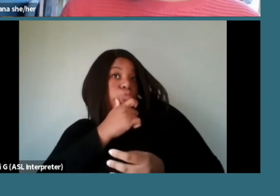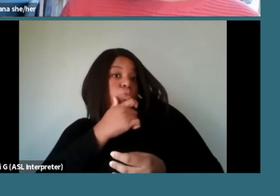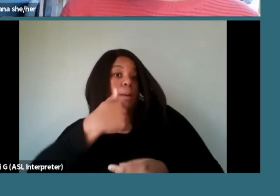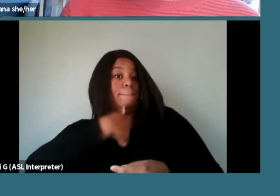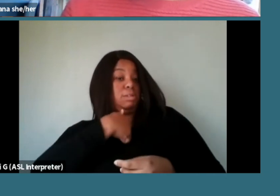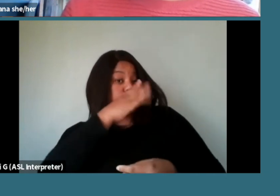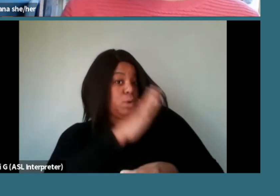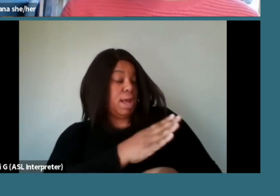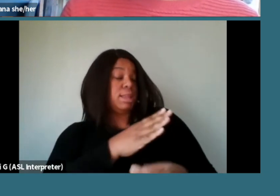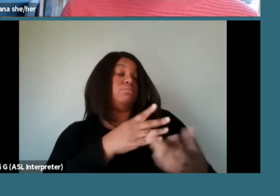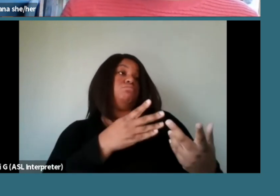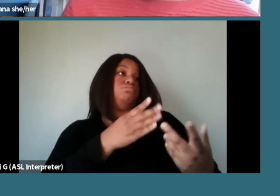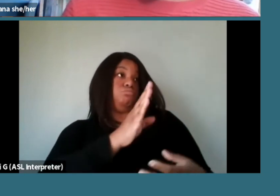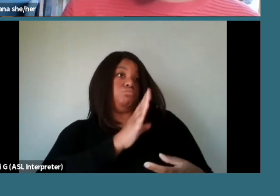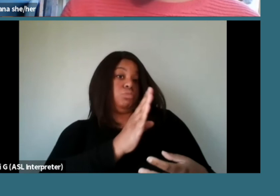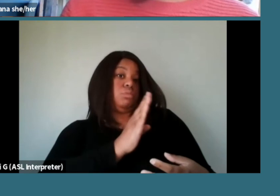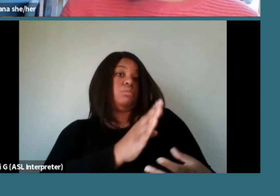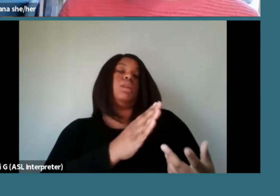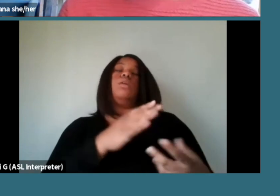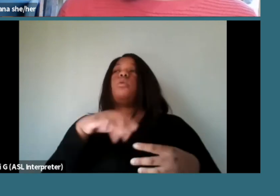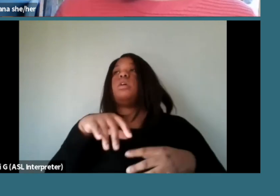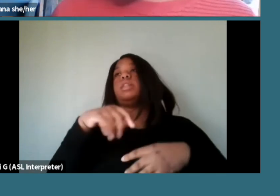There is also a specific email on our